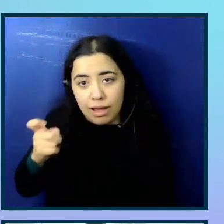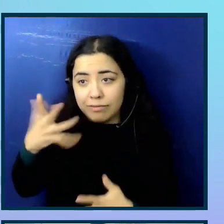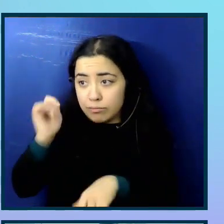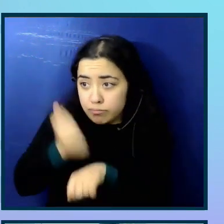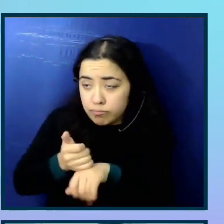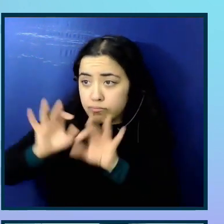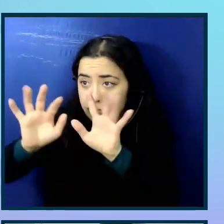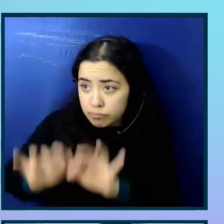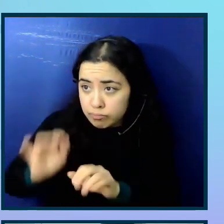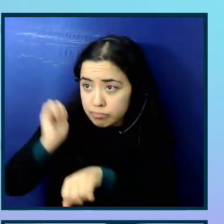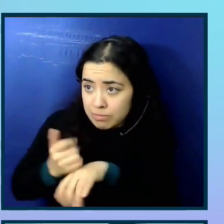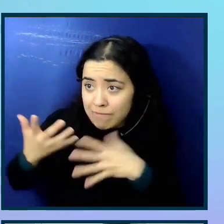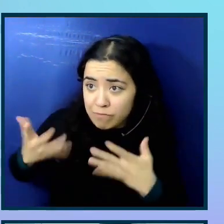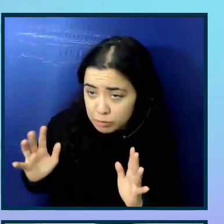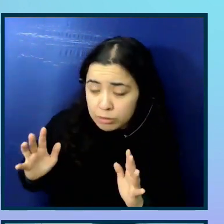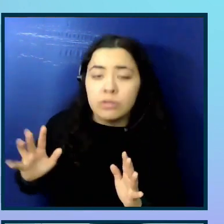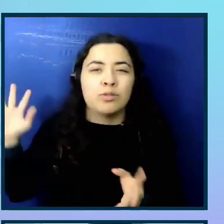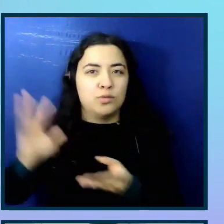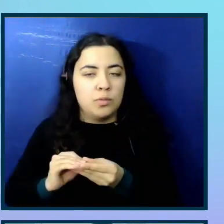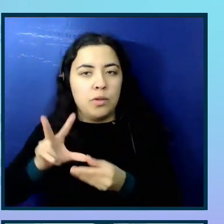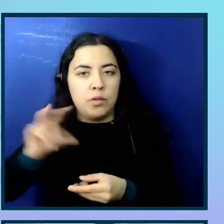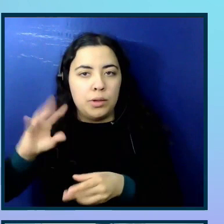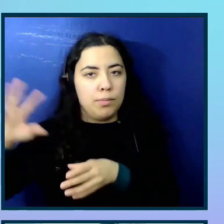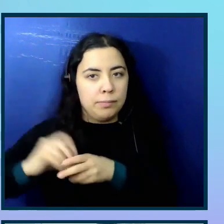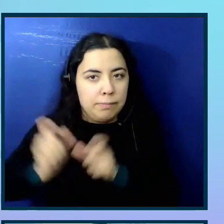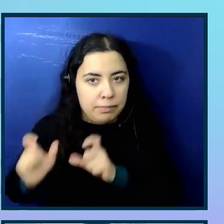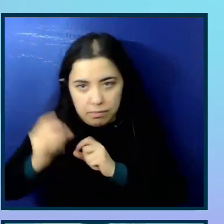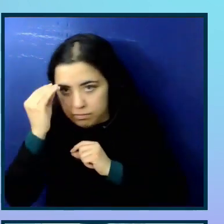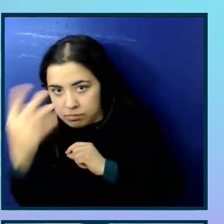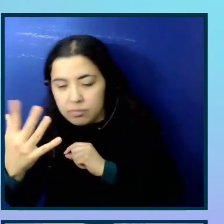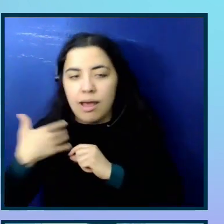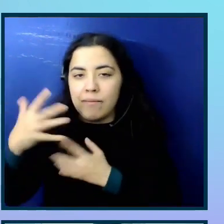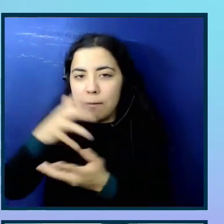we had 30 participants in total for this study and a mix of participants